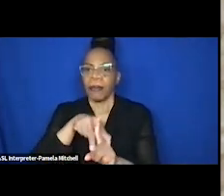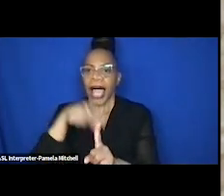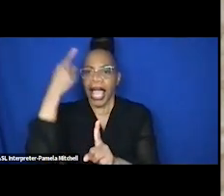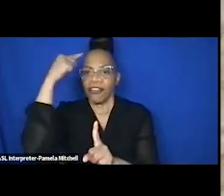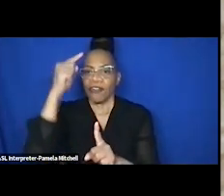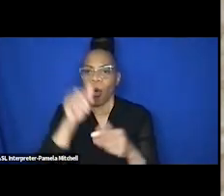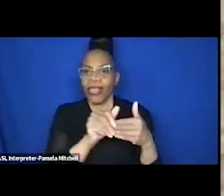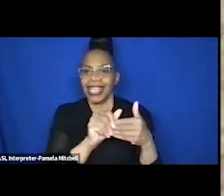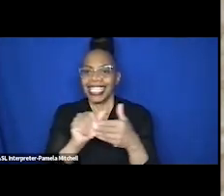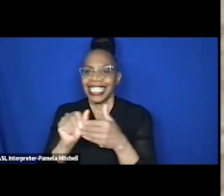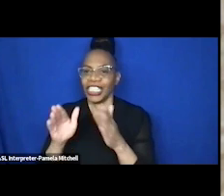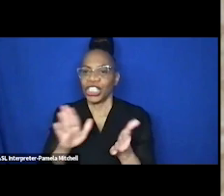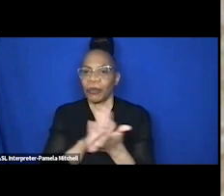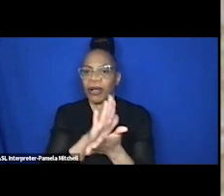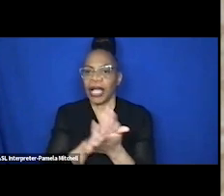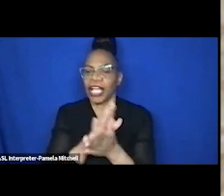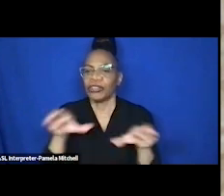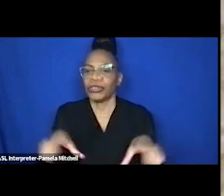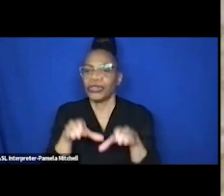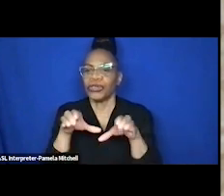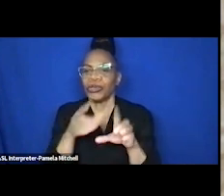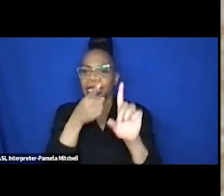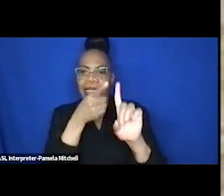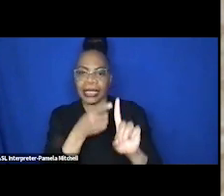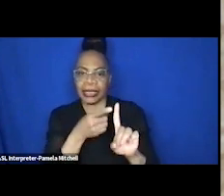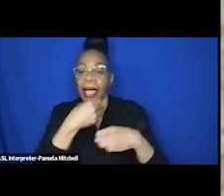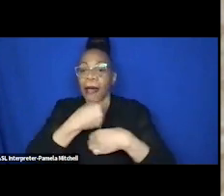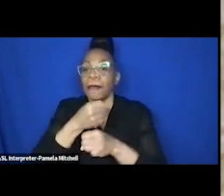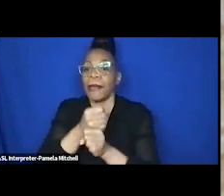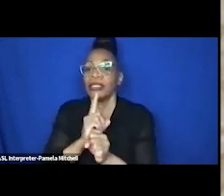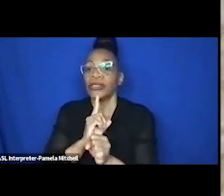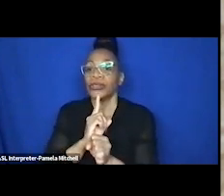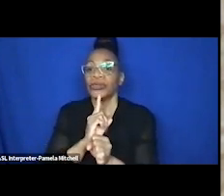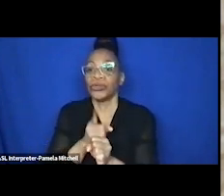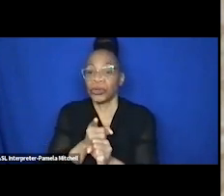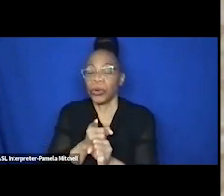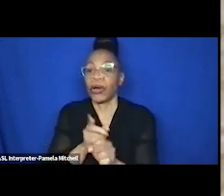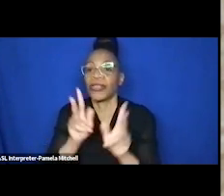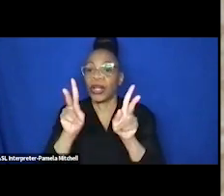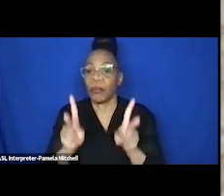and doing that intentionally. So really making sure that someone that would be a good fit